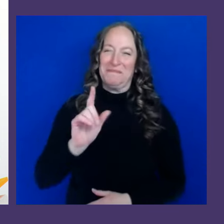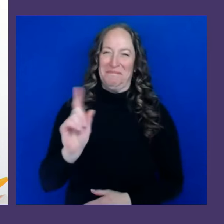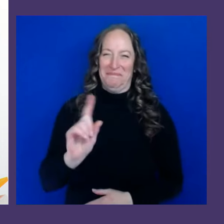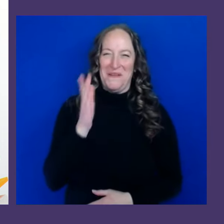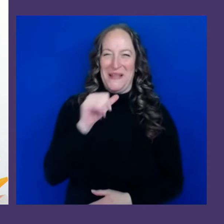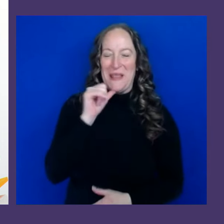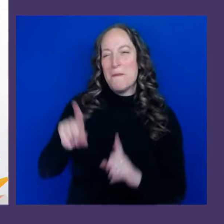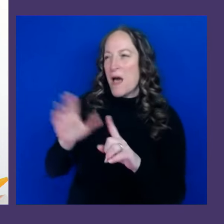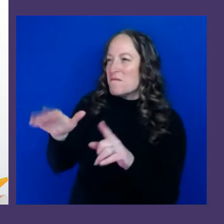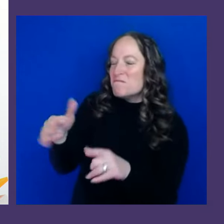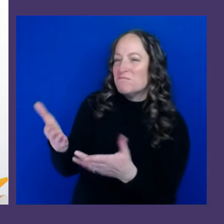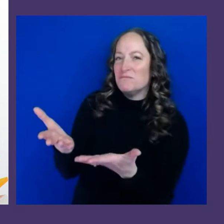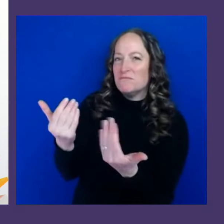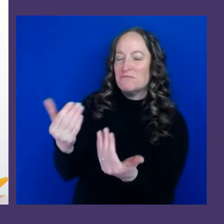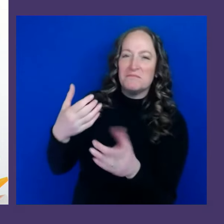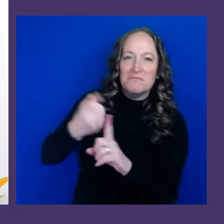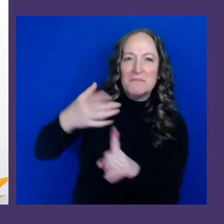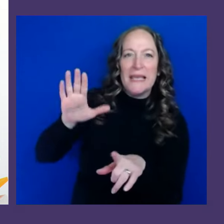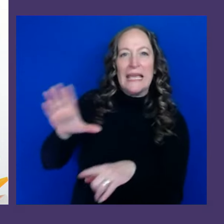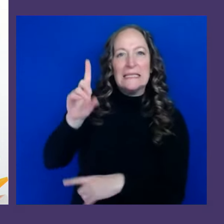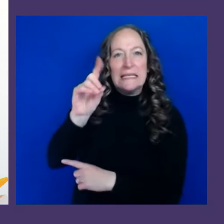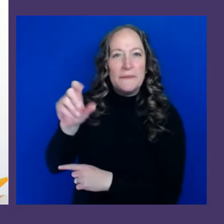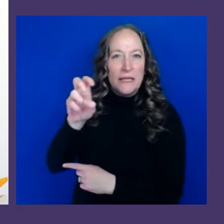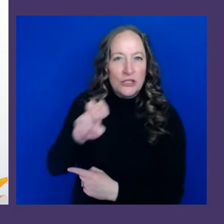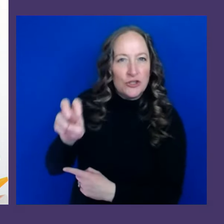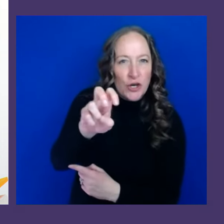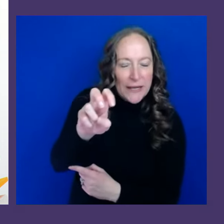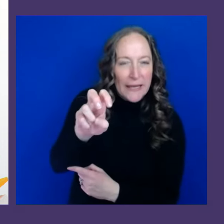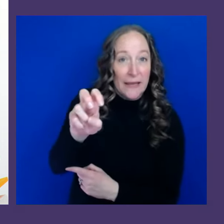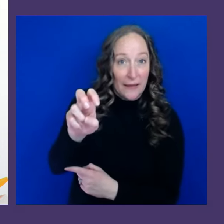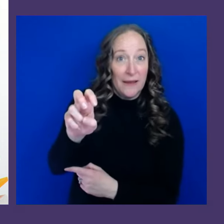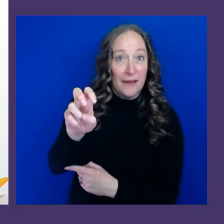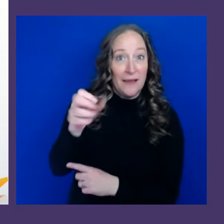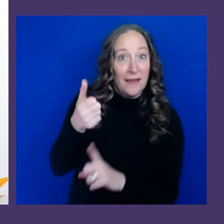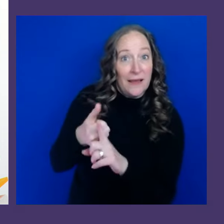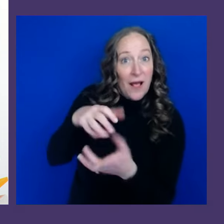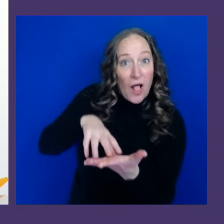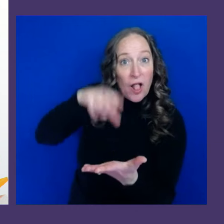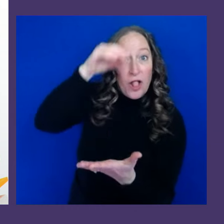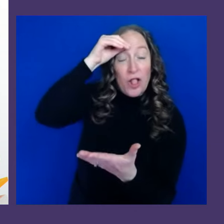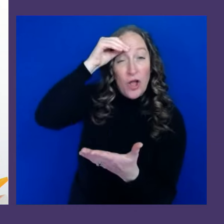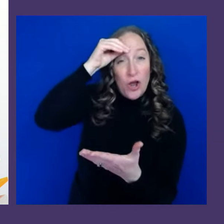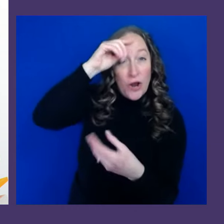his disability journey and how he learned all about AI,